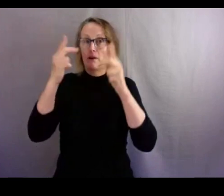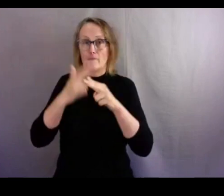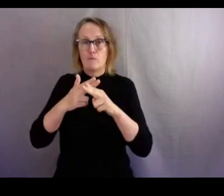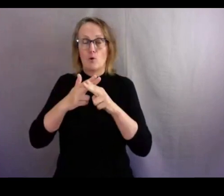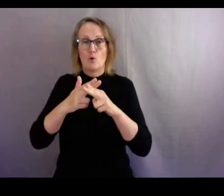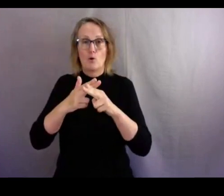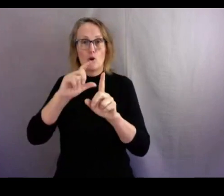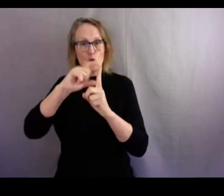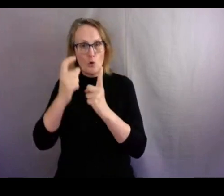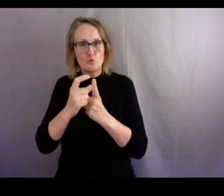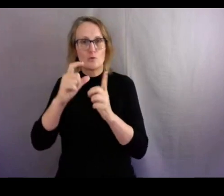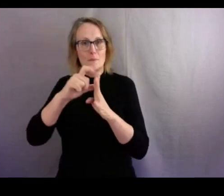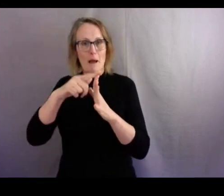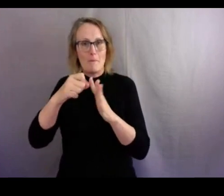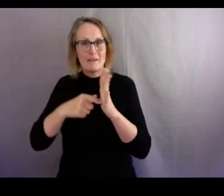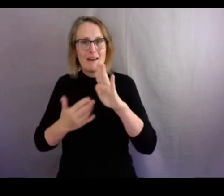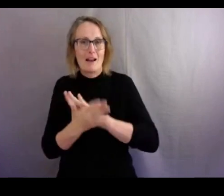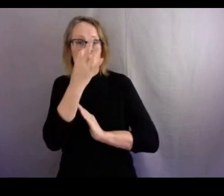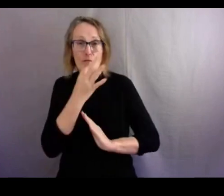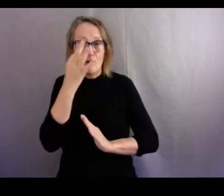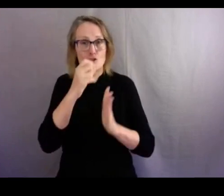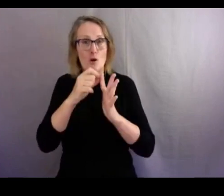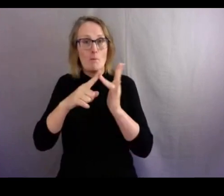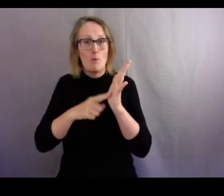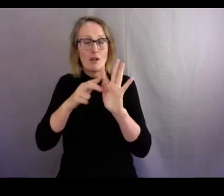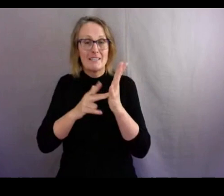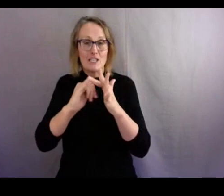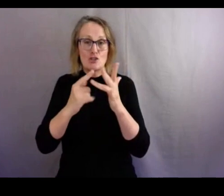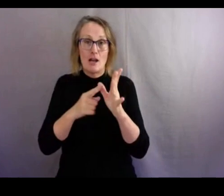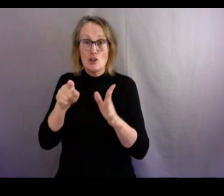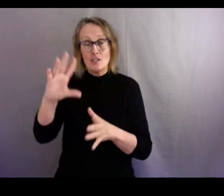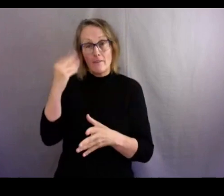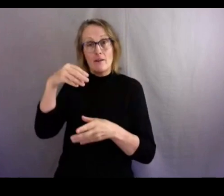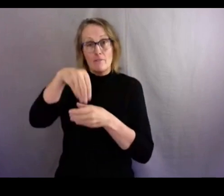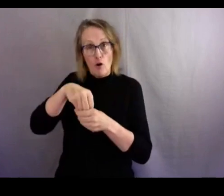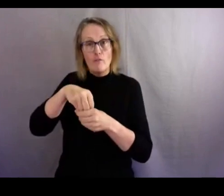Since 2018, she's been a member of the scientific and technical Committee working on the creation